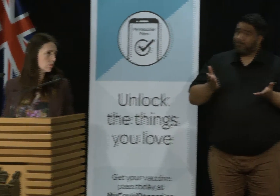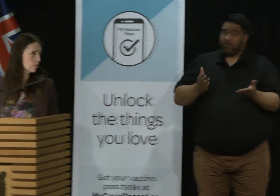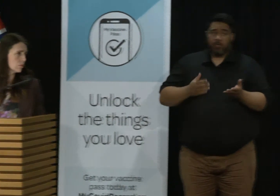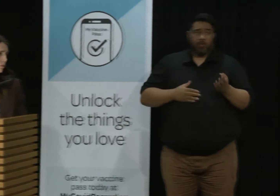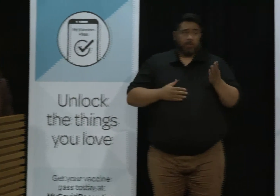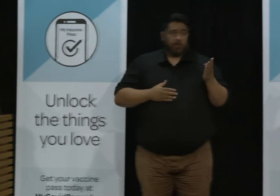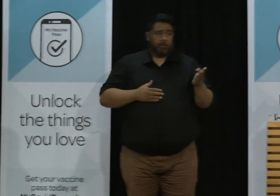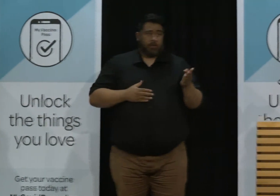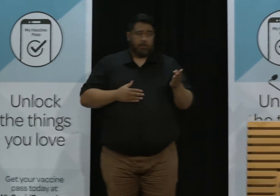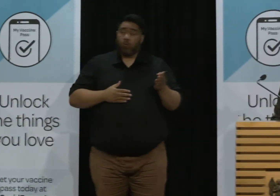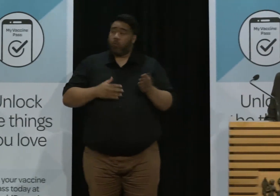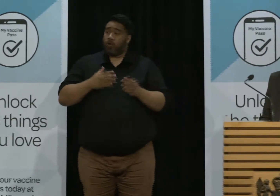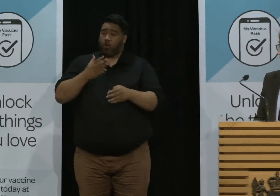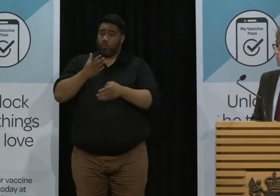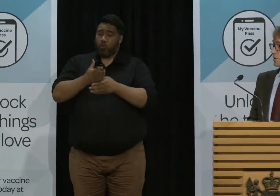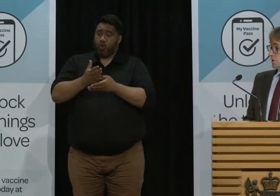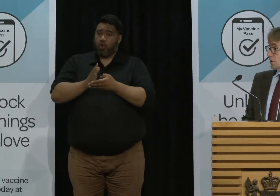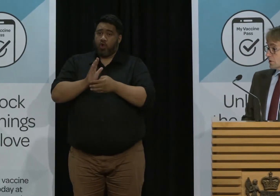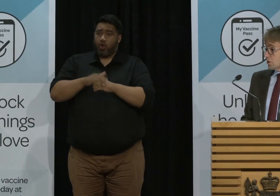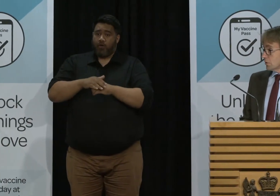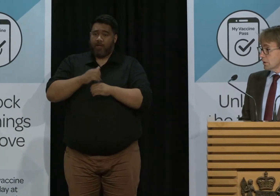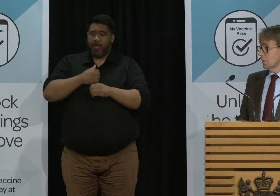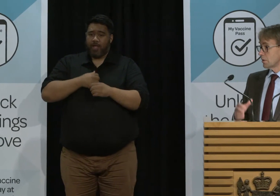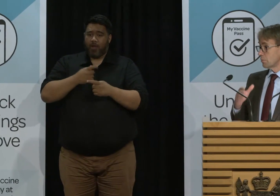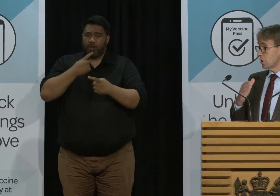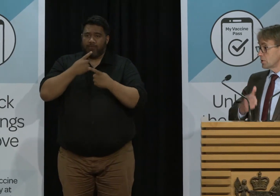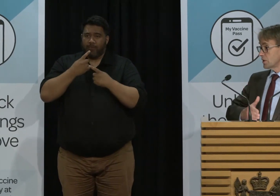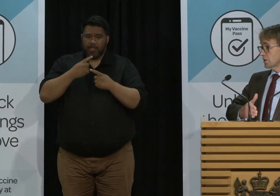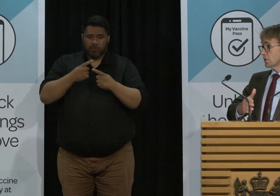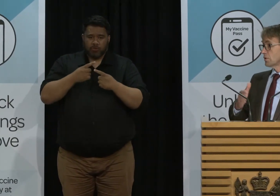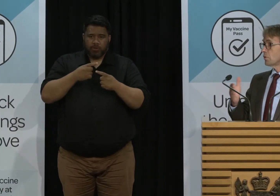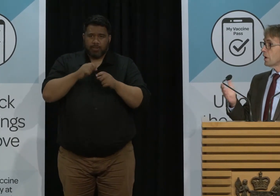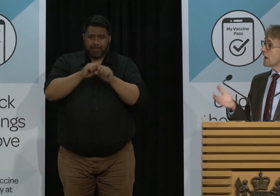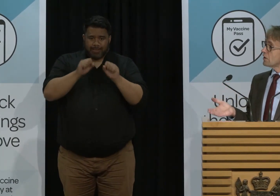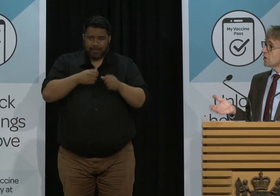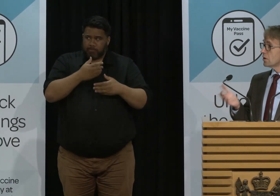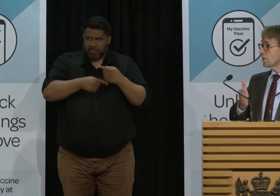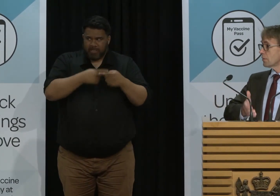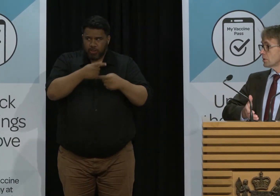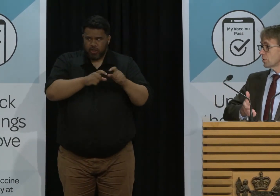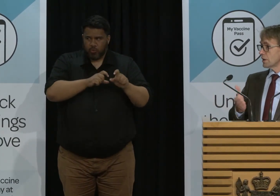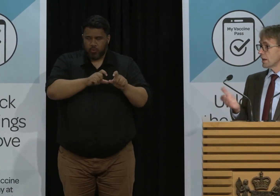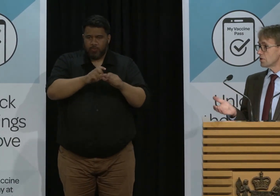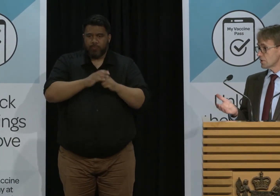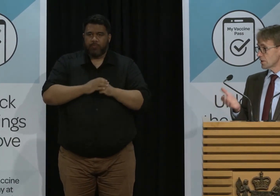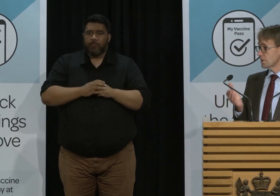failings in the require of systems et cetera have all been fixed and they are not going to happen again?